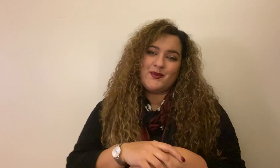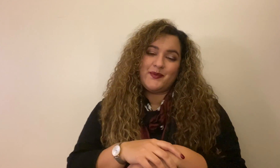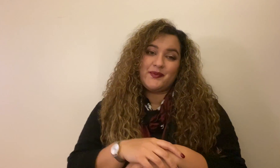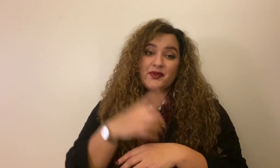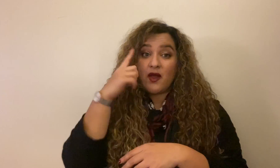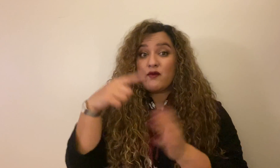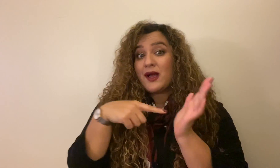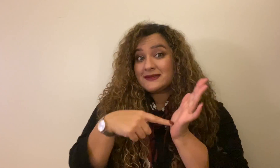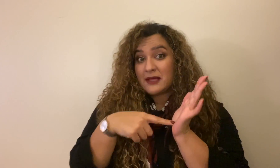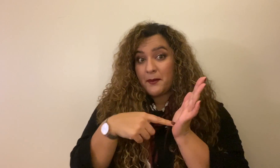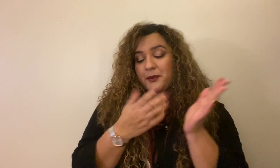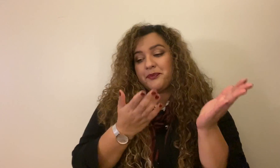For instance, ...